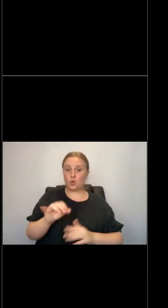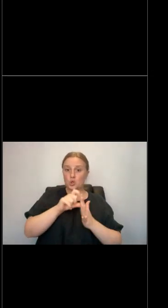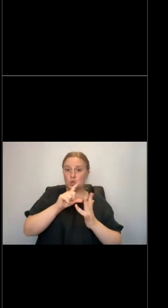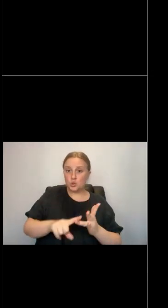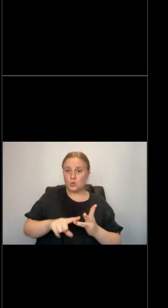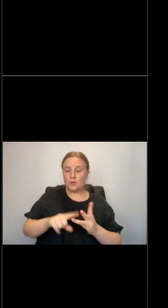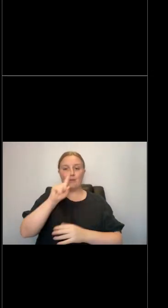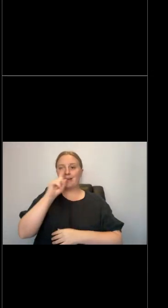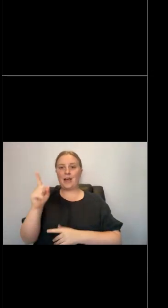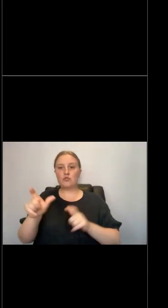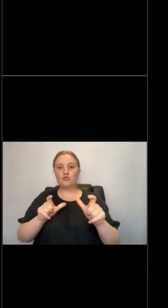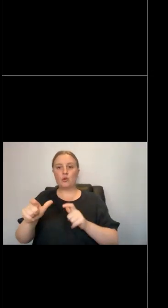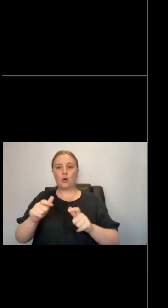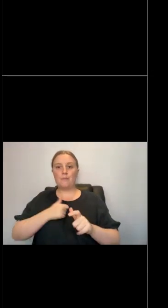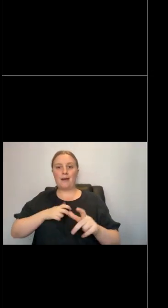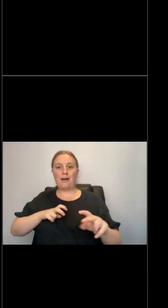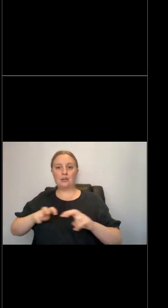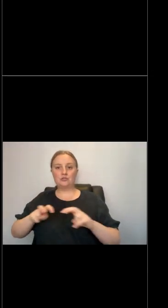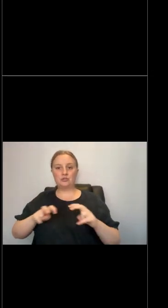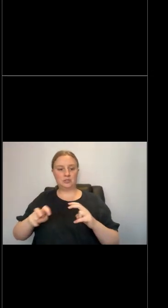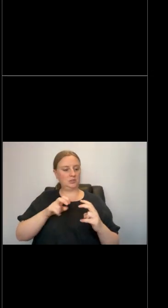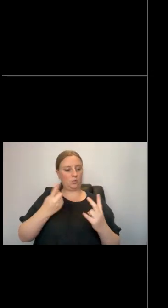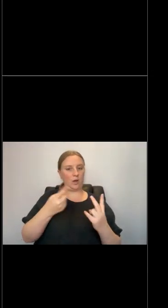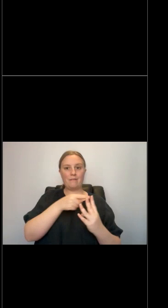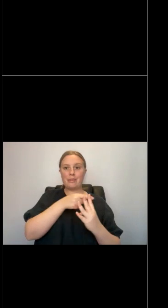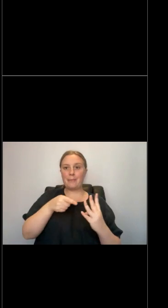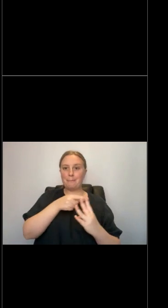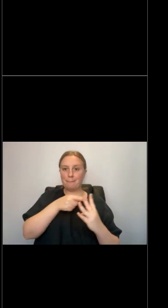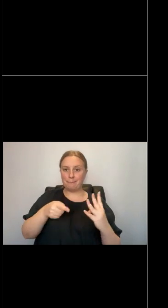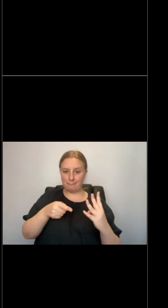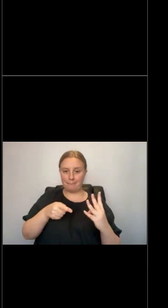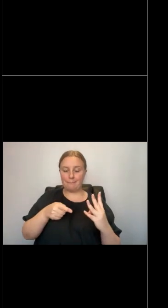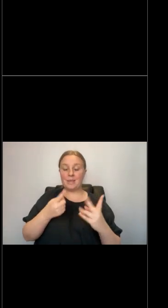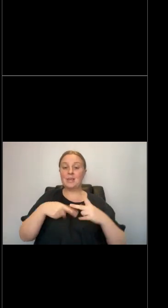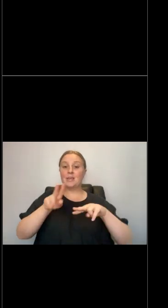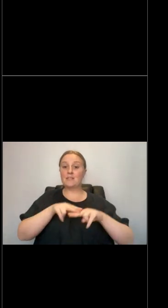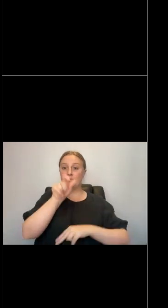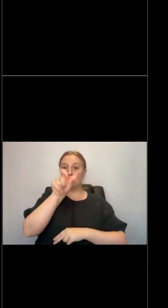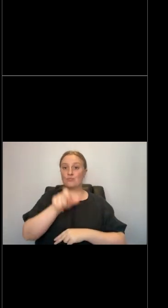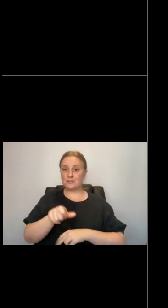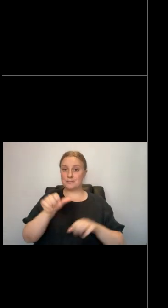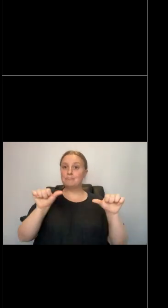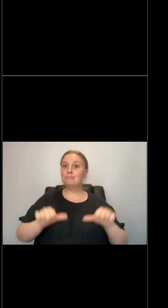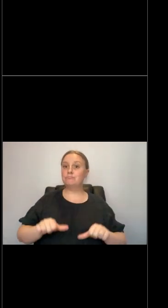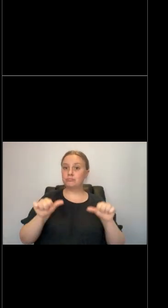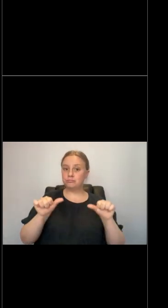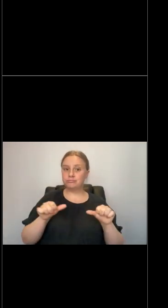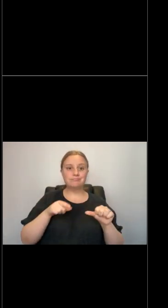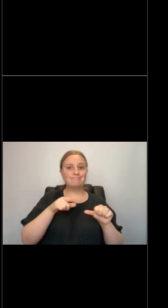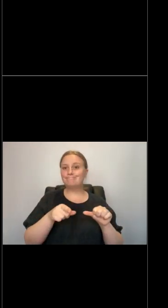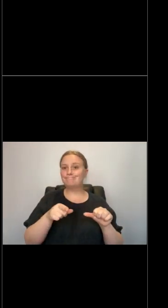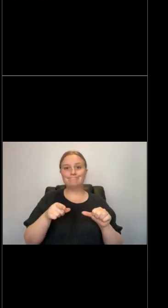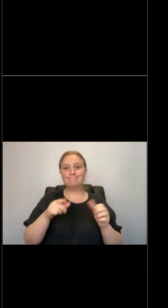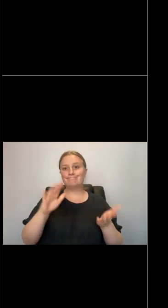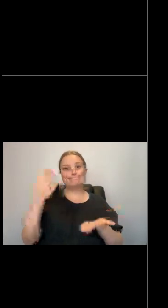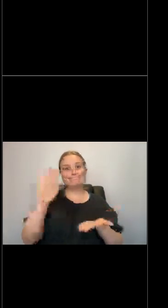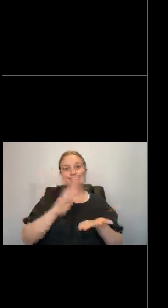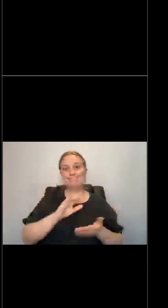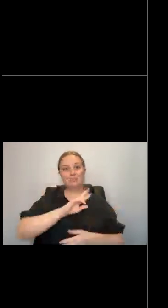If somebody is found of diminished responsibility, this actually may result in the charge